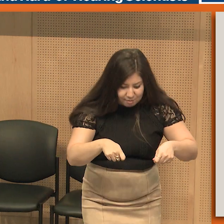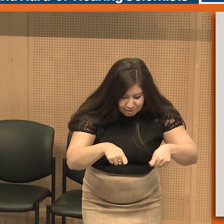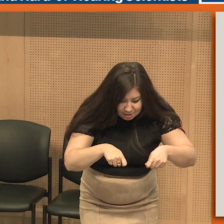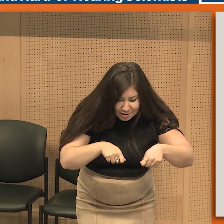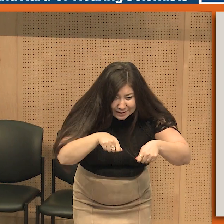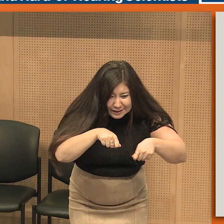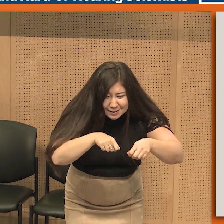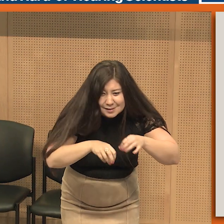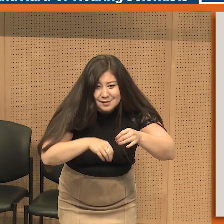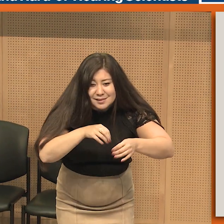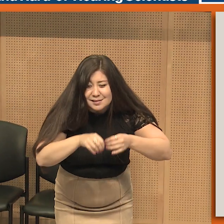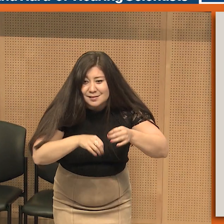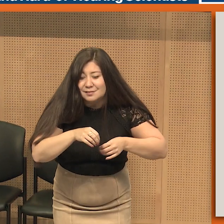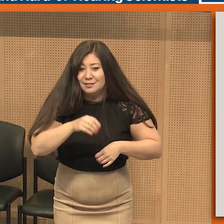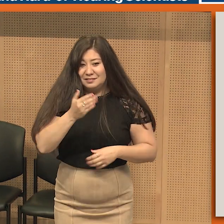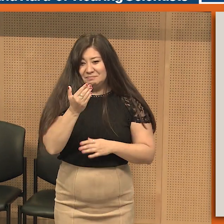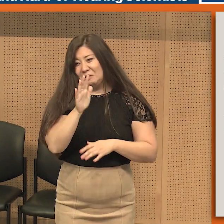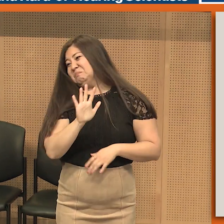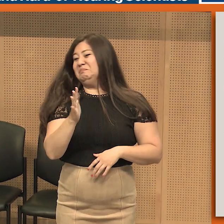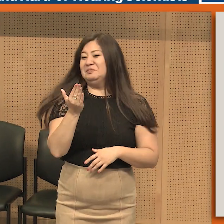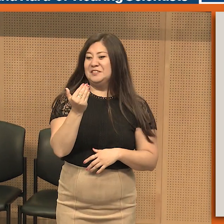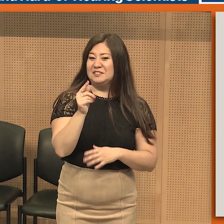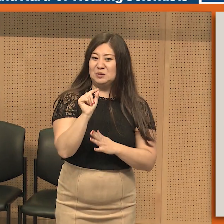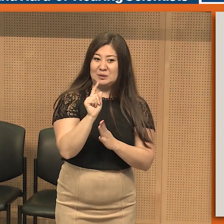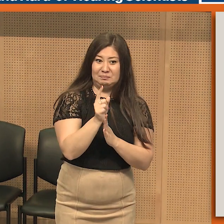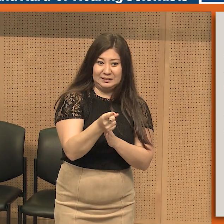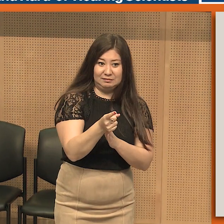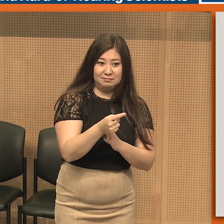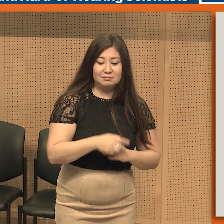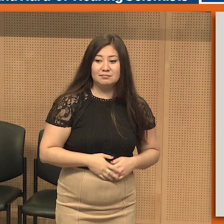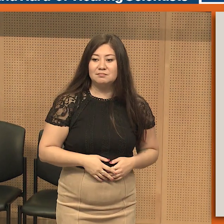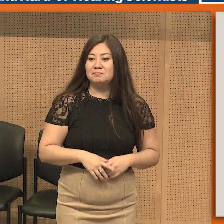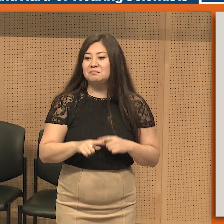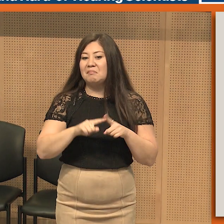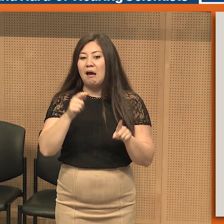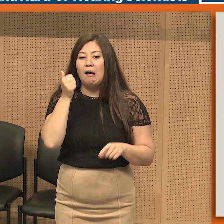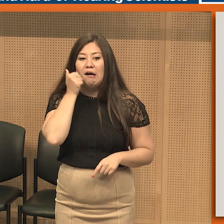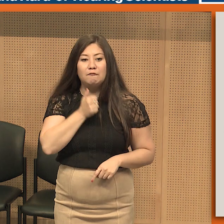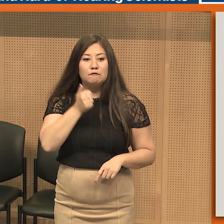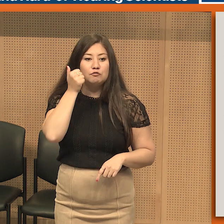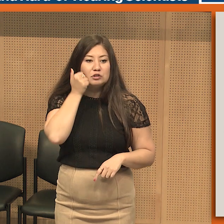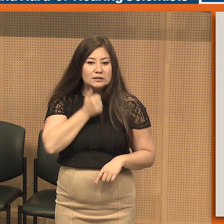and initially, it was very difficult. It probably took 15 to 20 minutes to do a dissection,